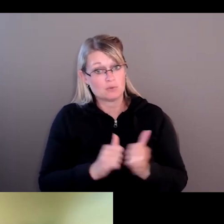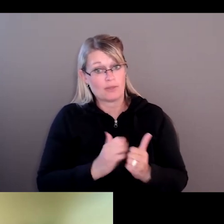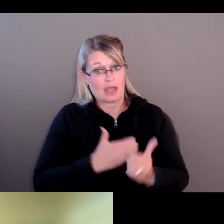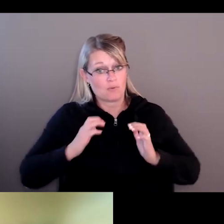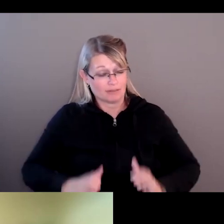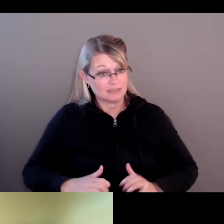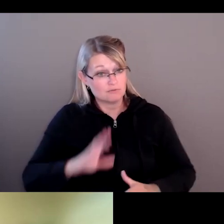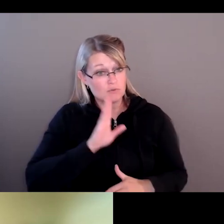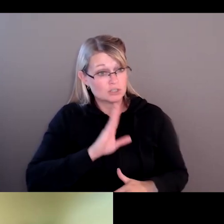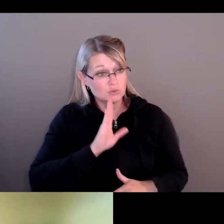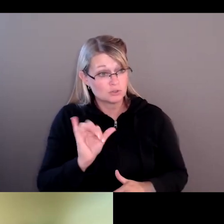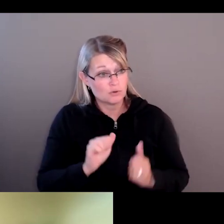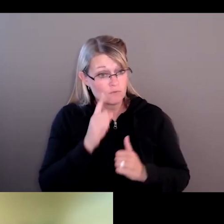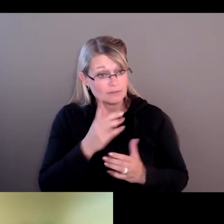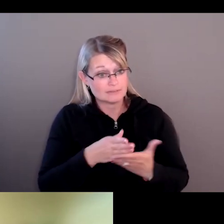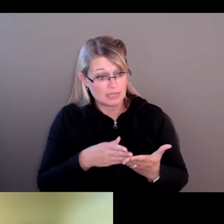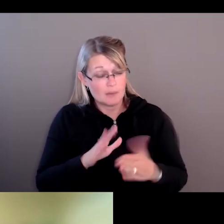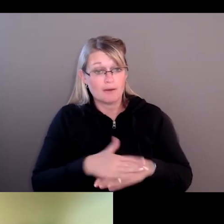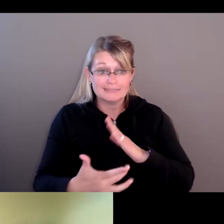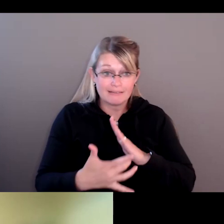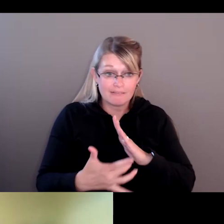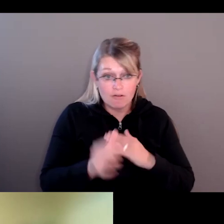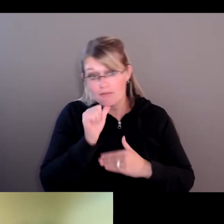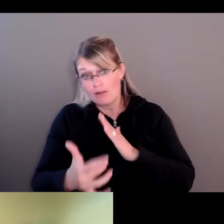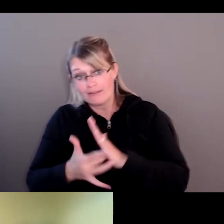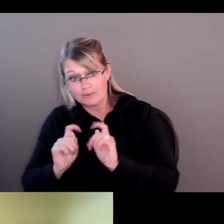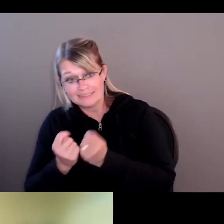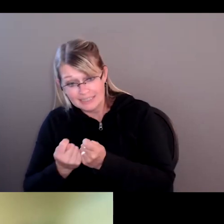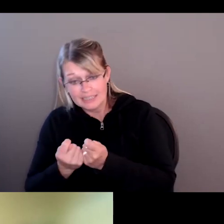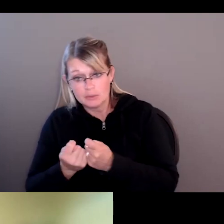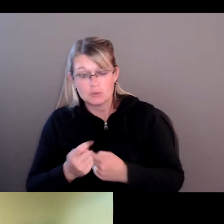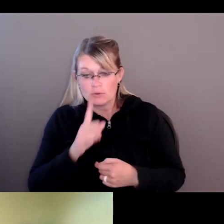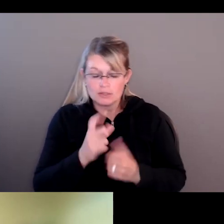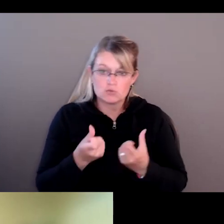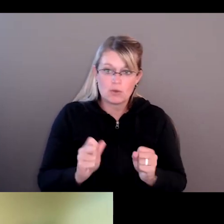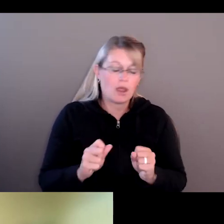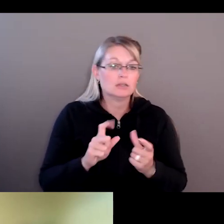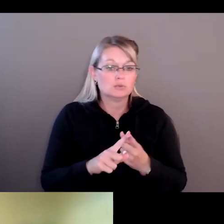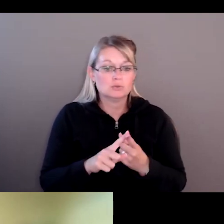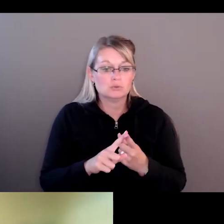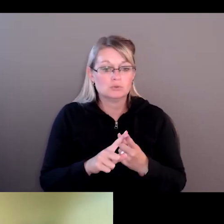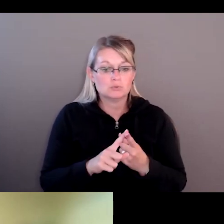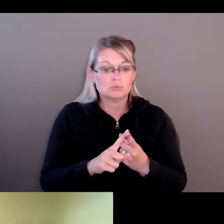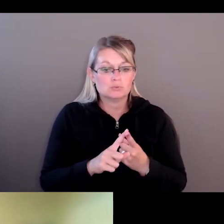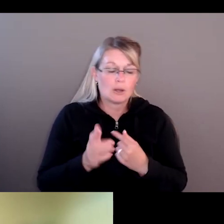a frustration on technical and technical teams that are really trying to push from the ground